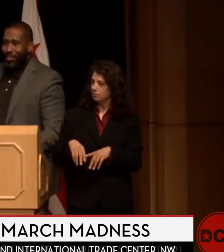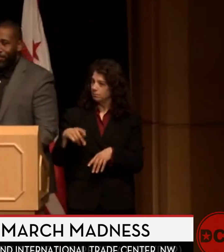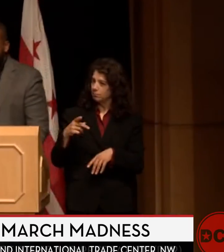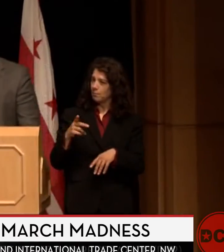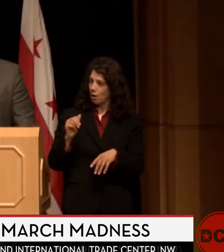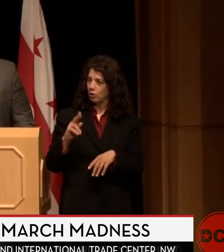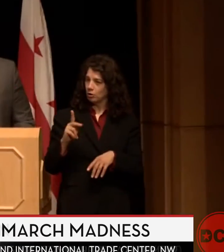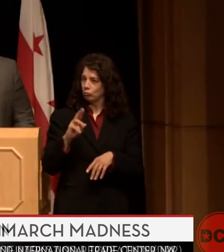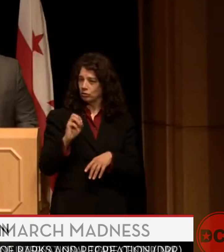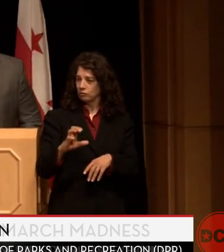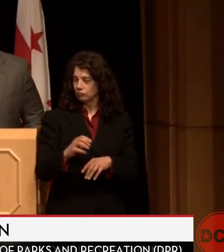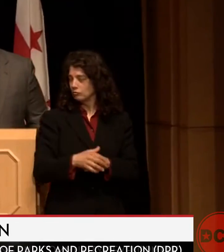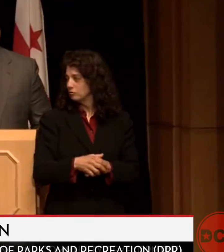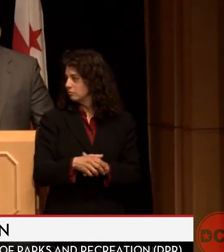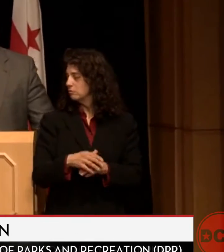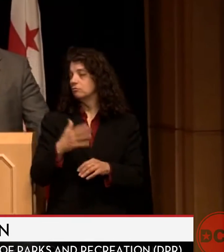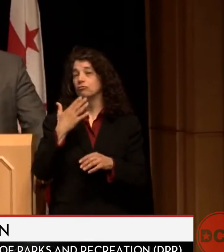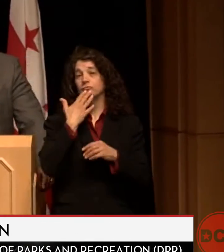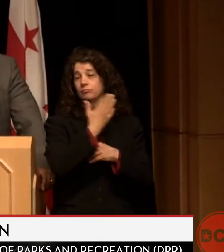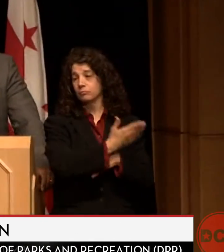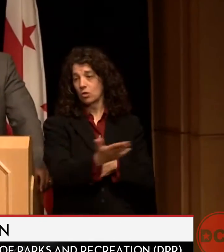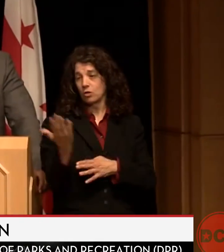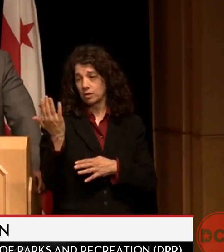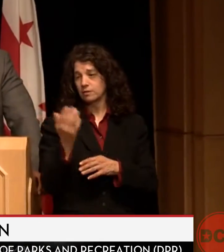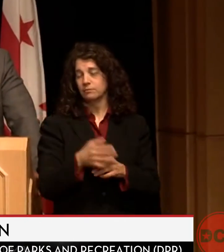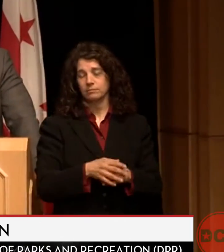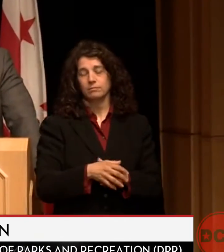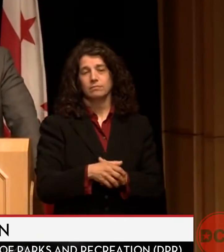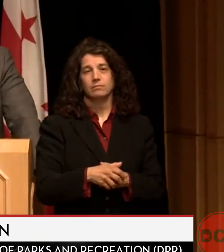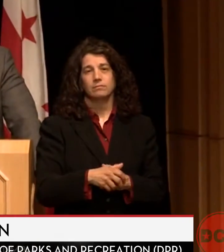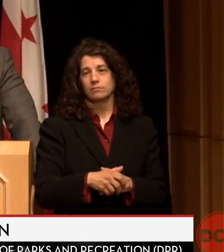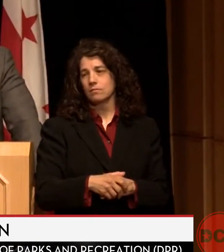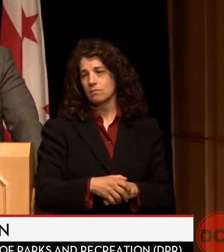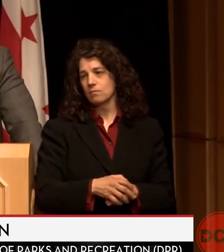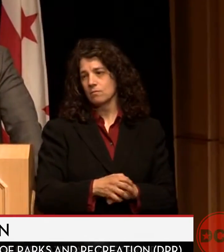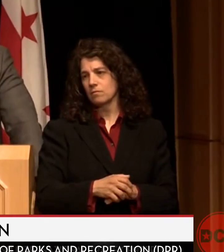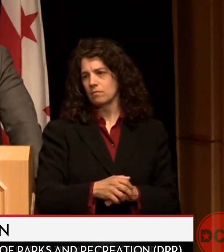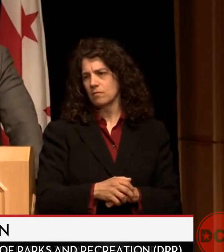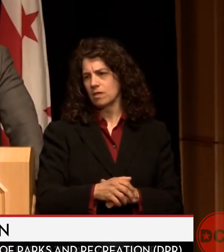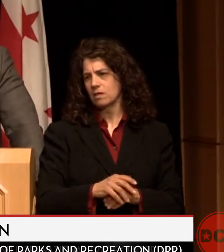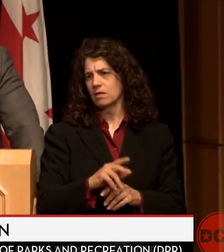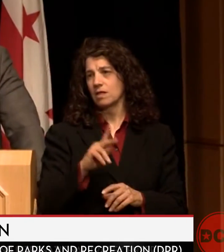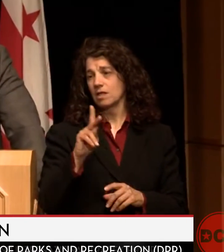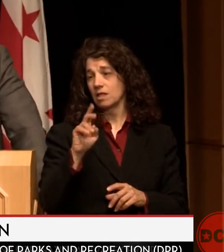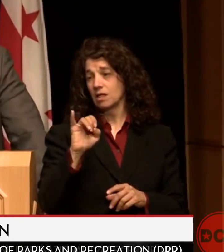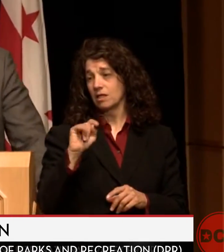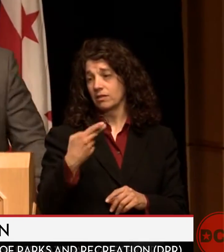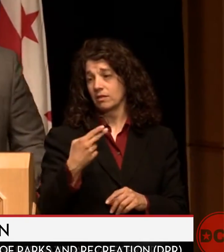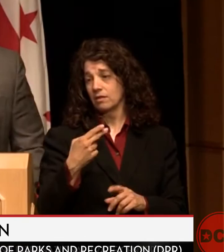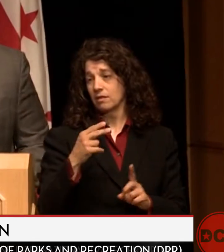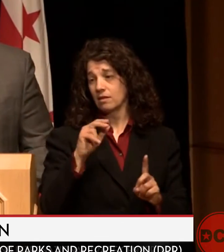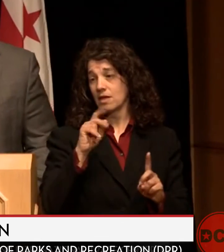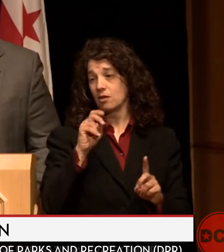GOOD MORNING, EVERYONE. I'M KEITH ANDERSON, DIRECTOR OF D.C.'S DEPARTMENT OF PARKS AND RECREATION AND LET ME TELL YOU